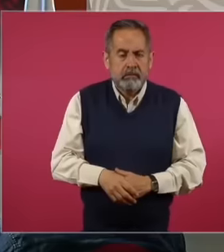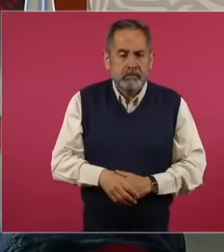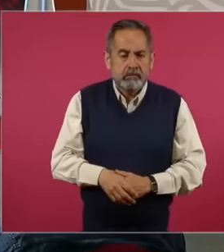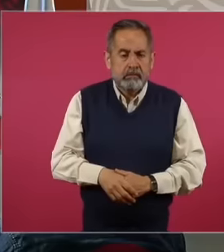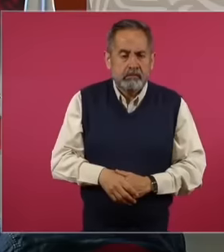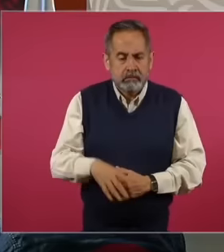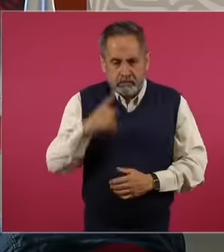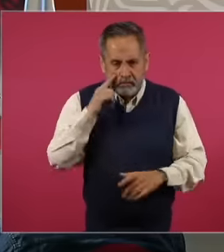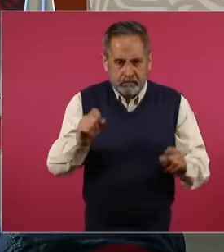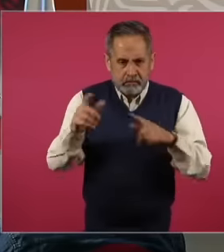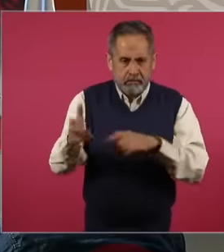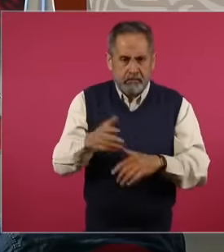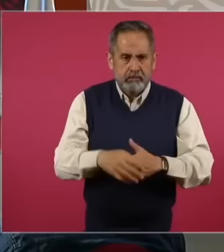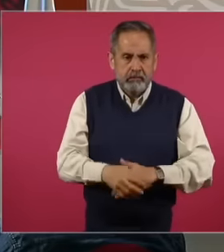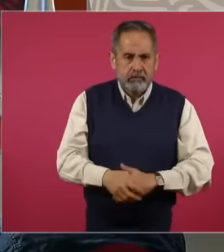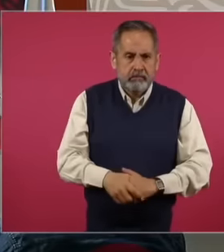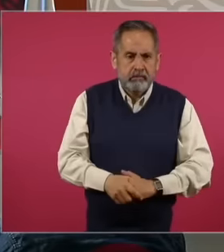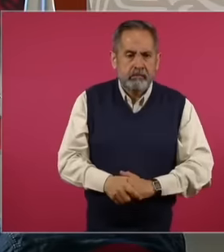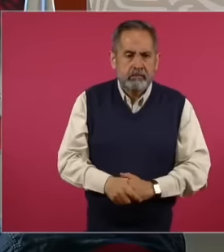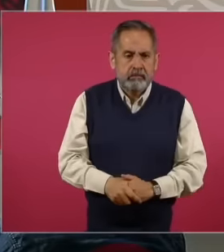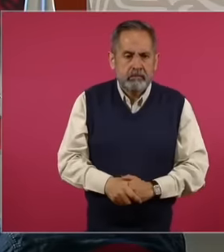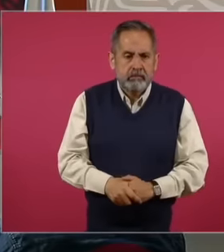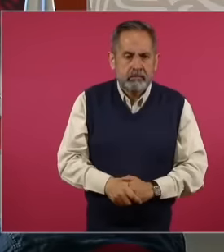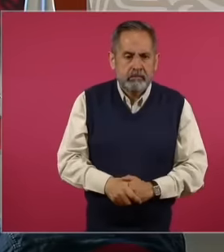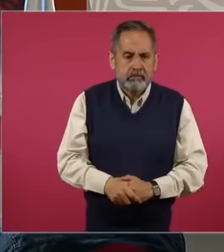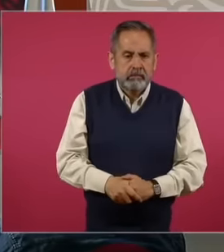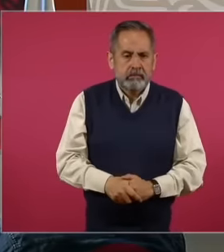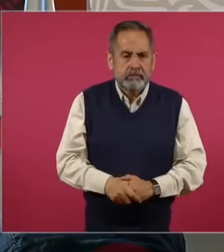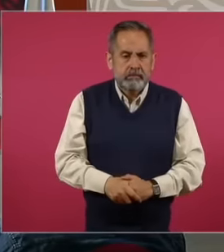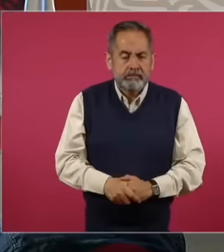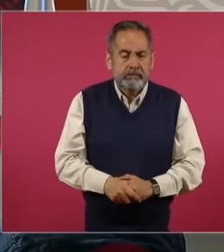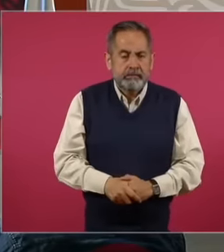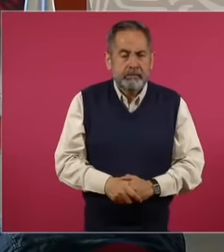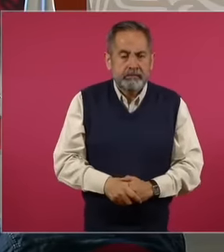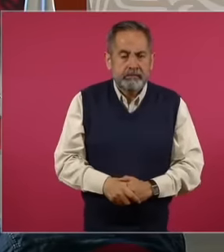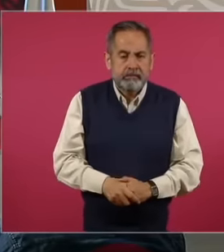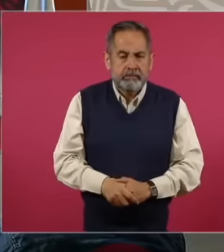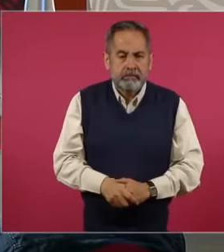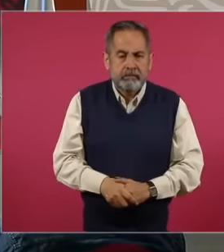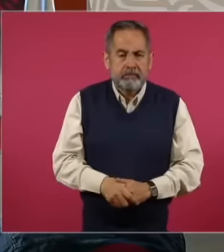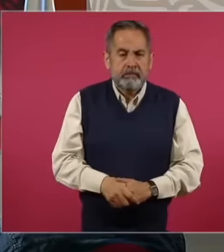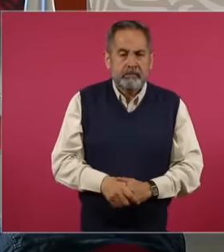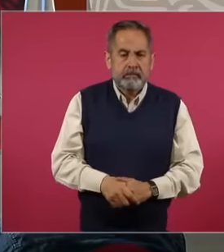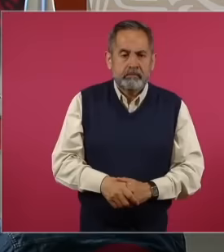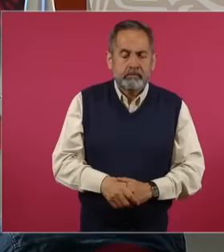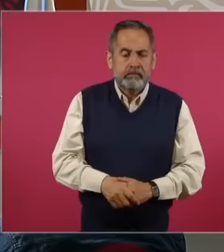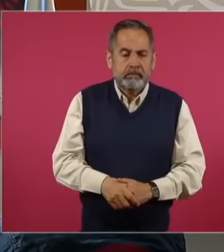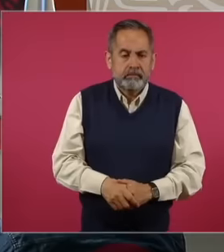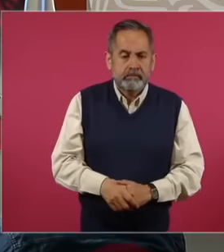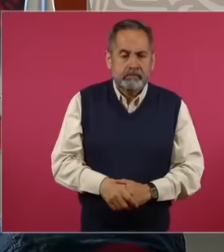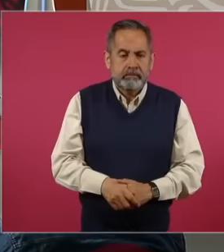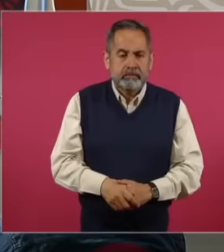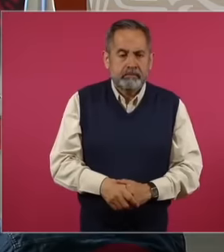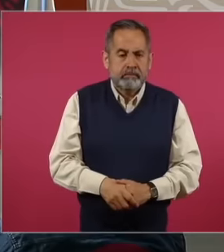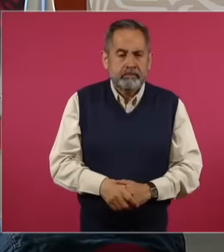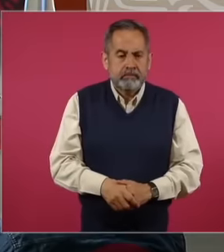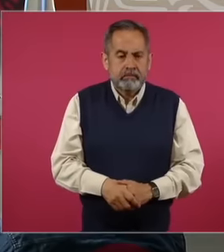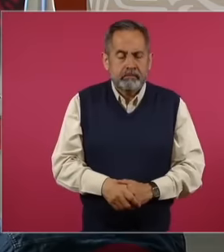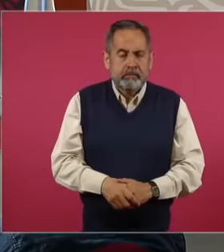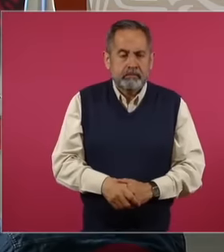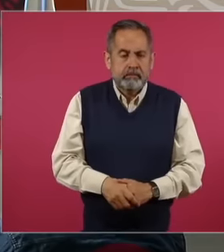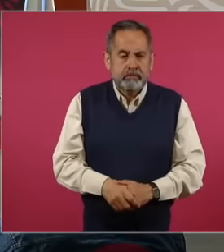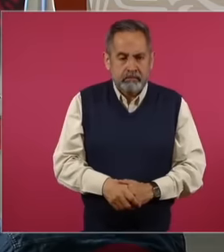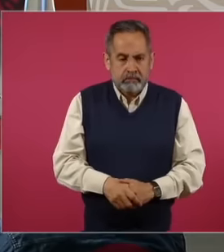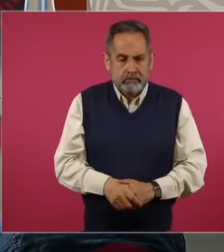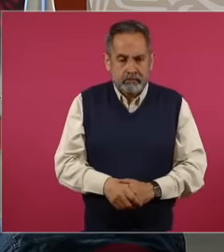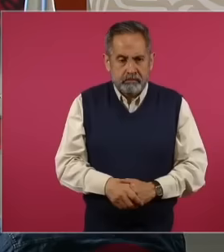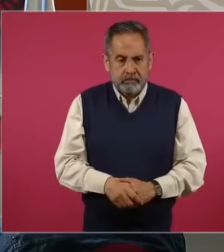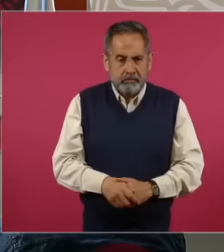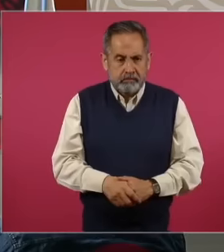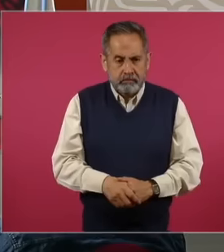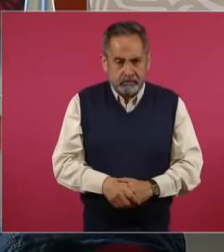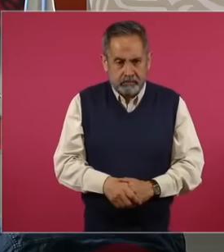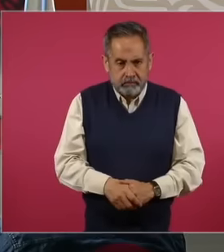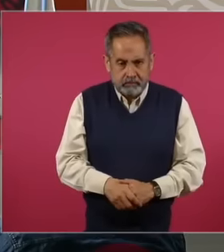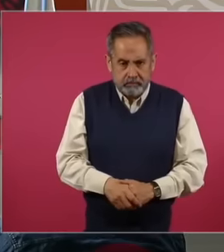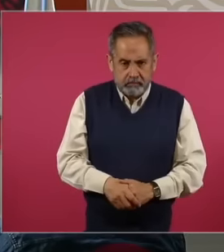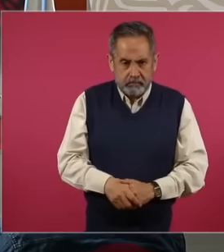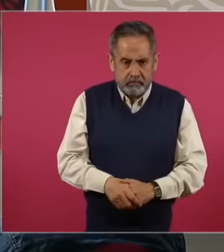see these were the